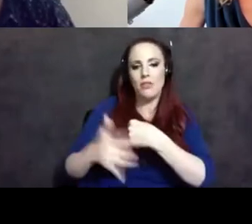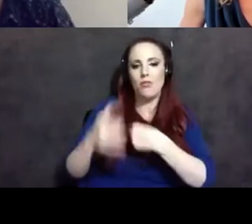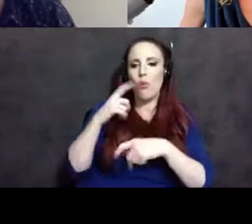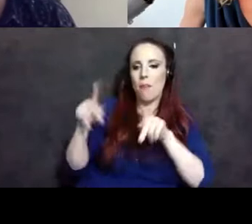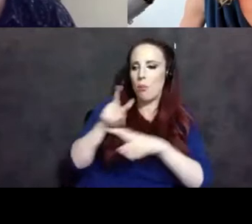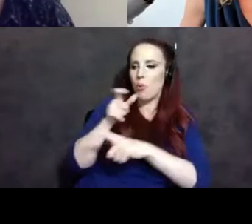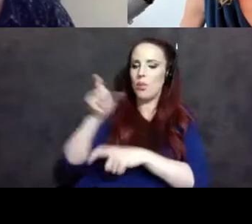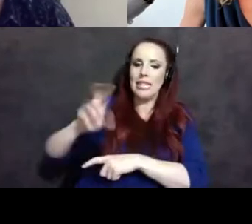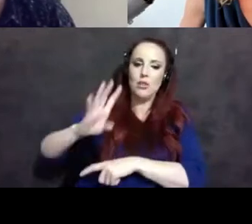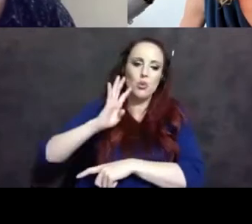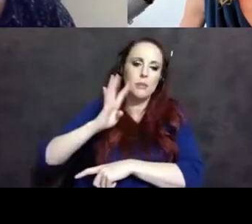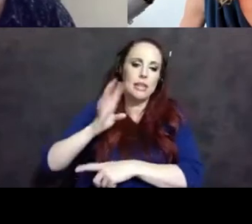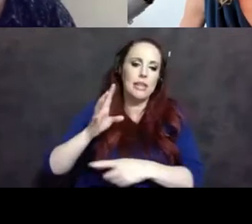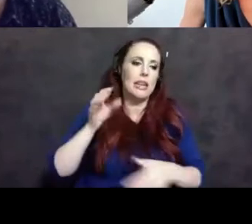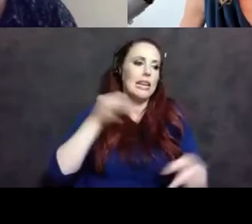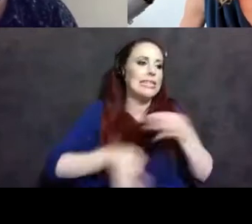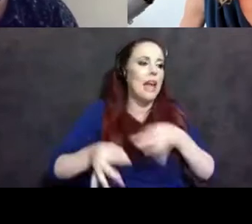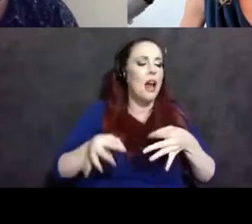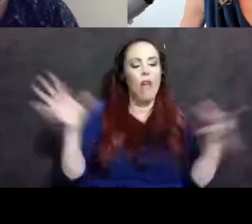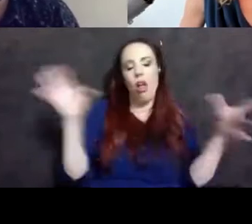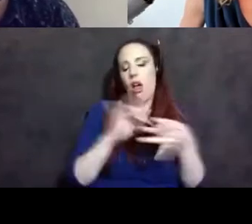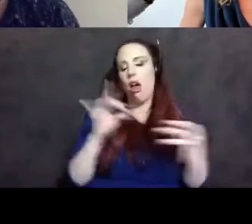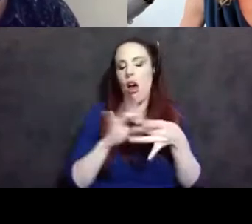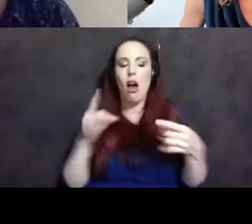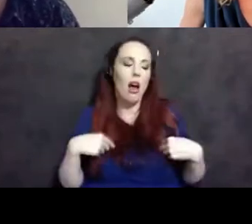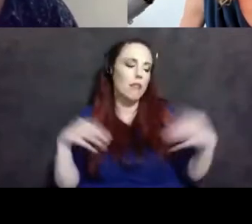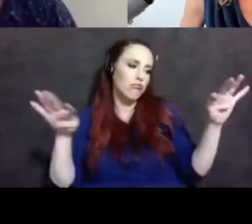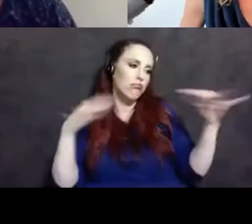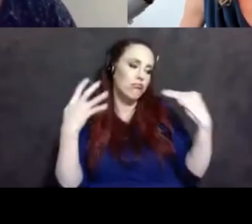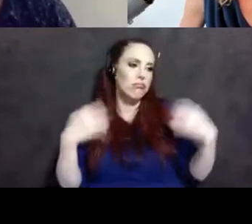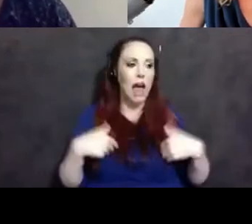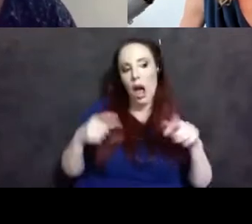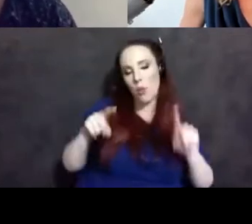Instead of posting how great you are about attending the Black Lives Matter protest.